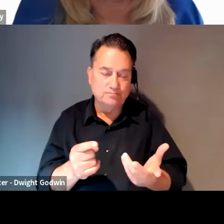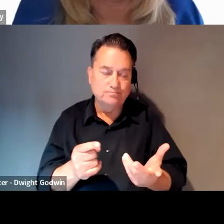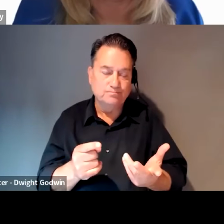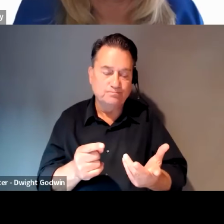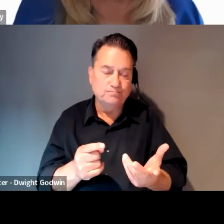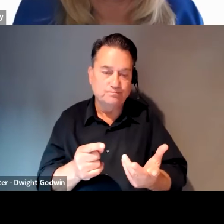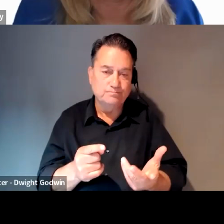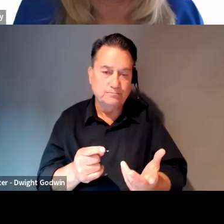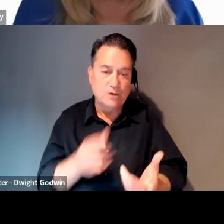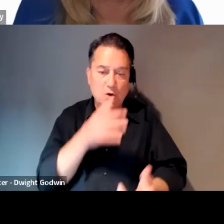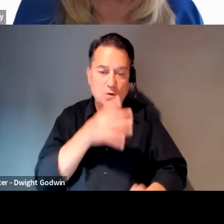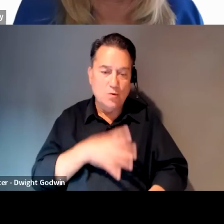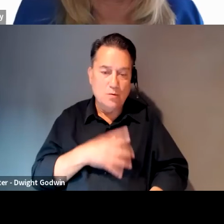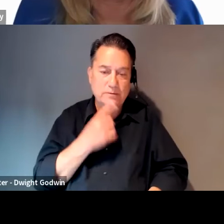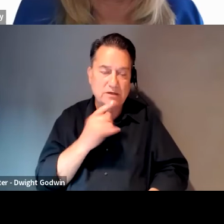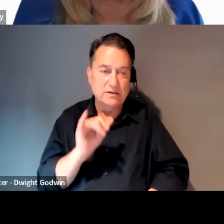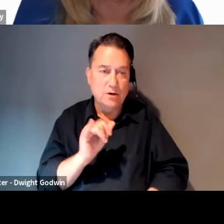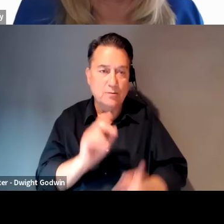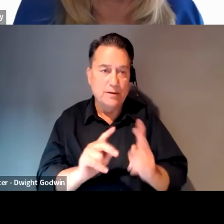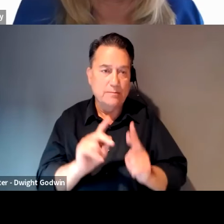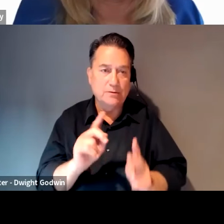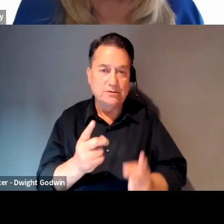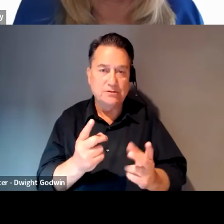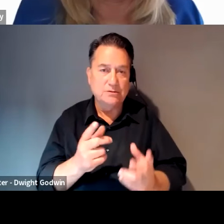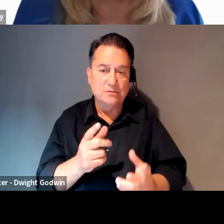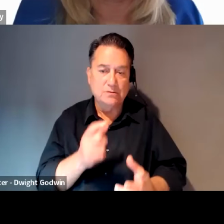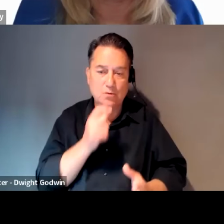She says also that people just don't wanna admit that their practices are ineffective.